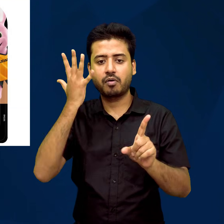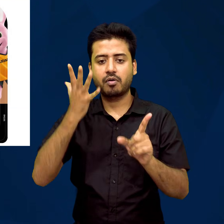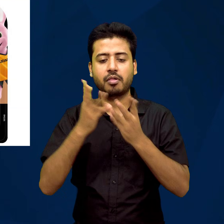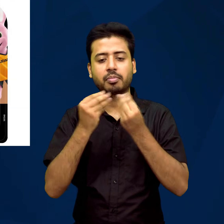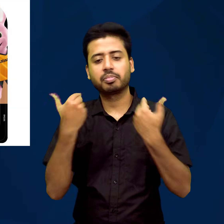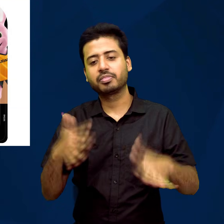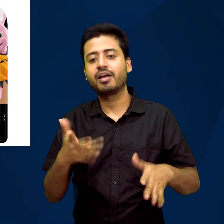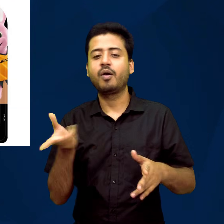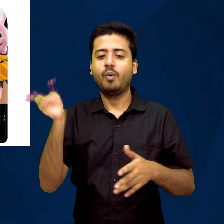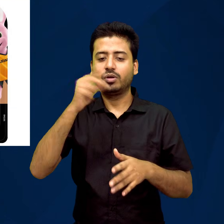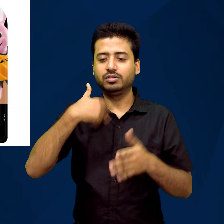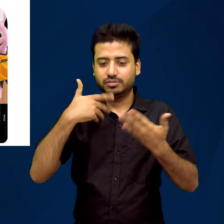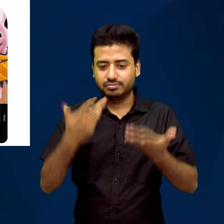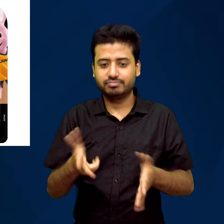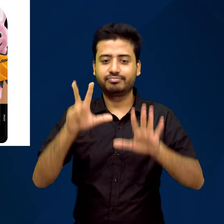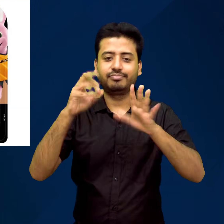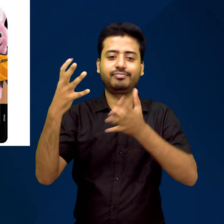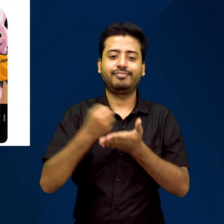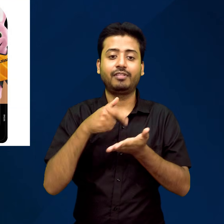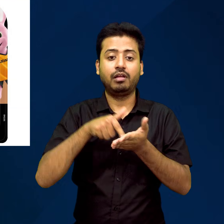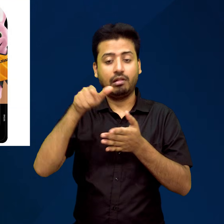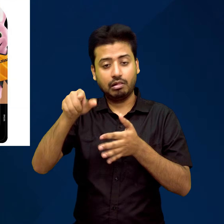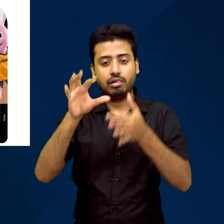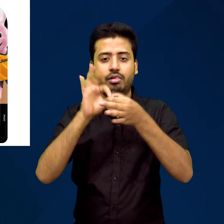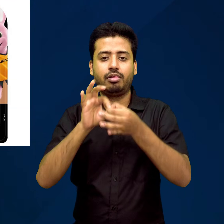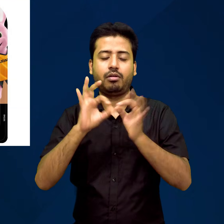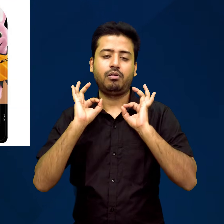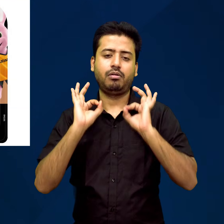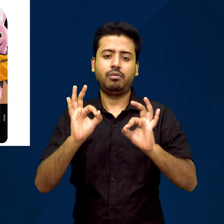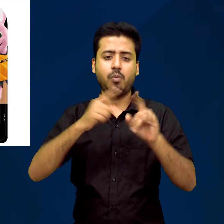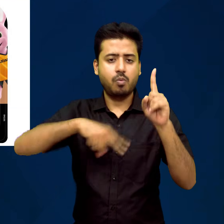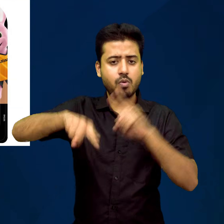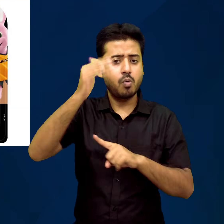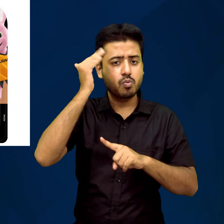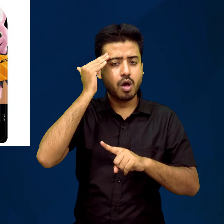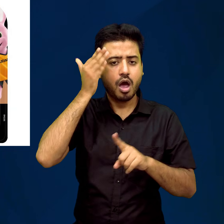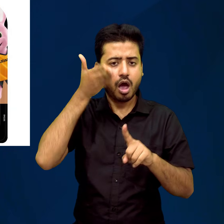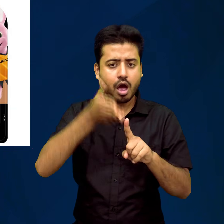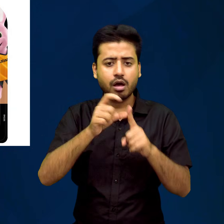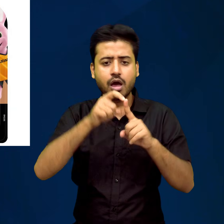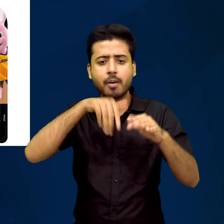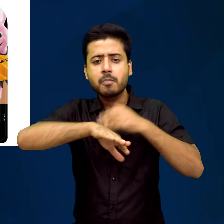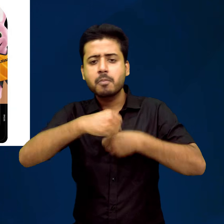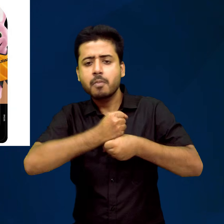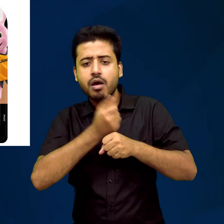the energy locked inside black coal isn't turned directly into electricity. Instead, the coal is